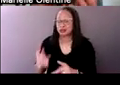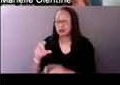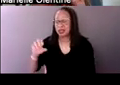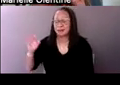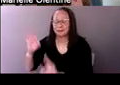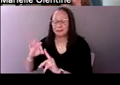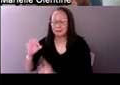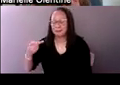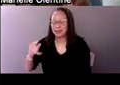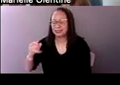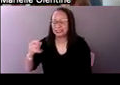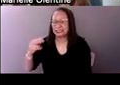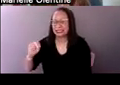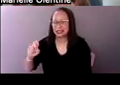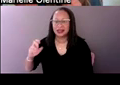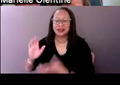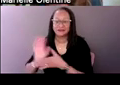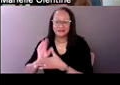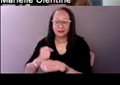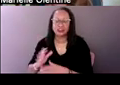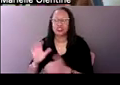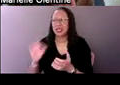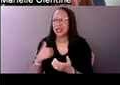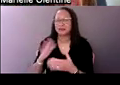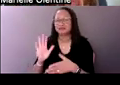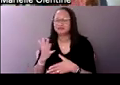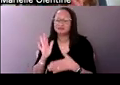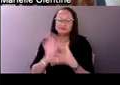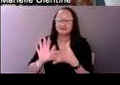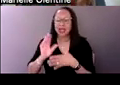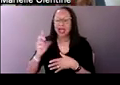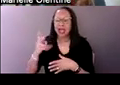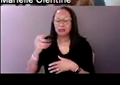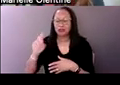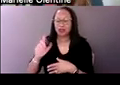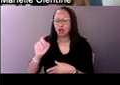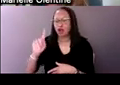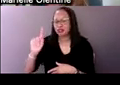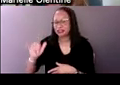It's okay if you have an environmental documentary about waterways, you'll find something about